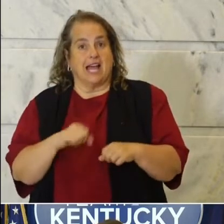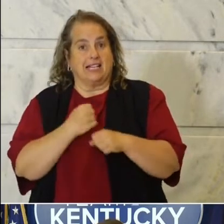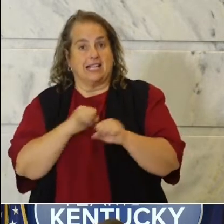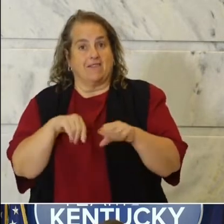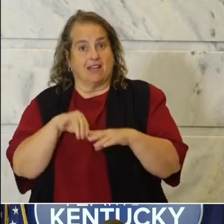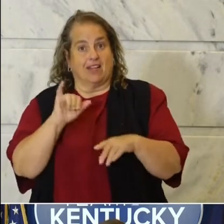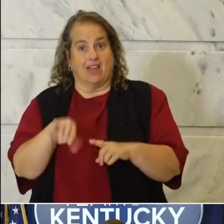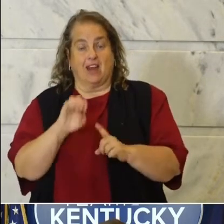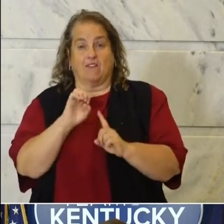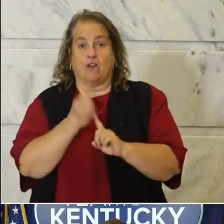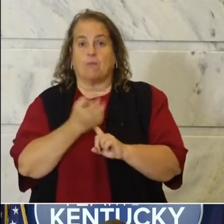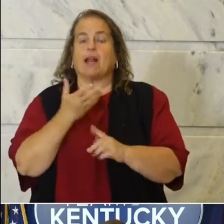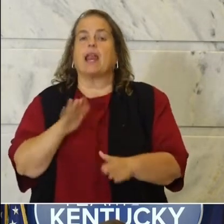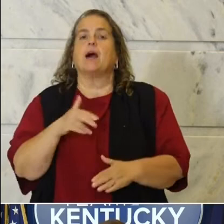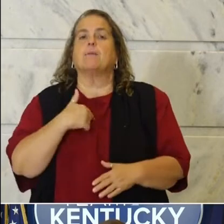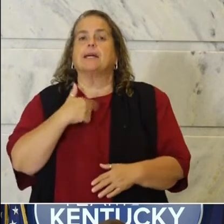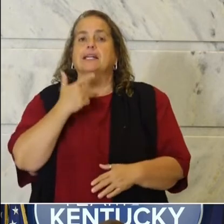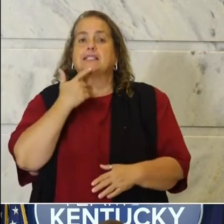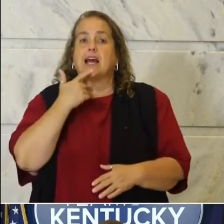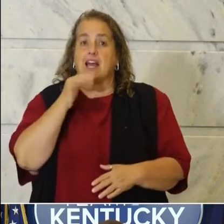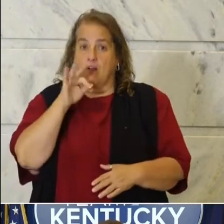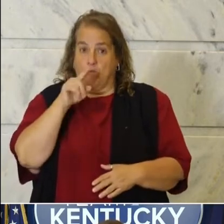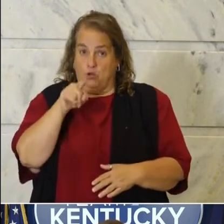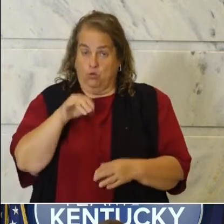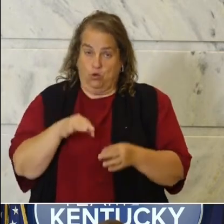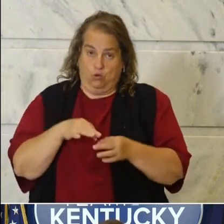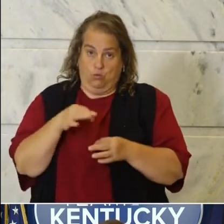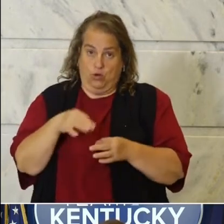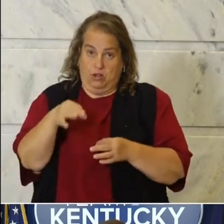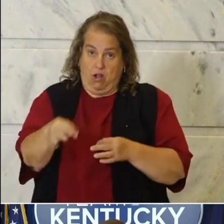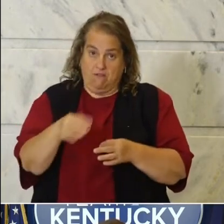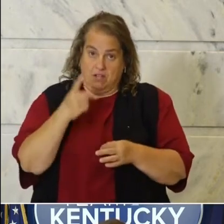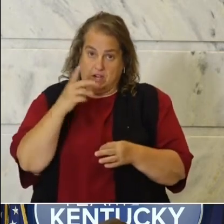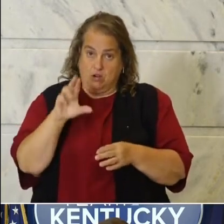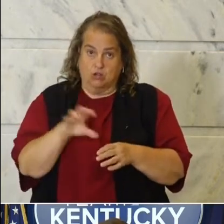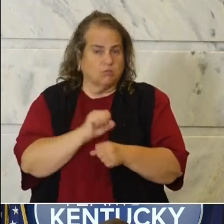And let me say, if you've been putting off doctor's appointments, please don't